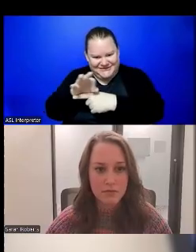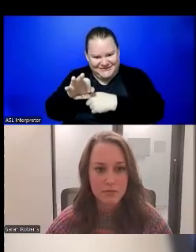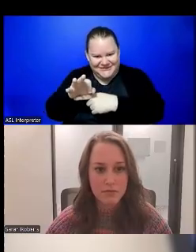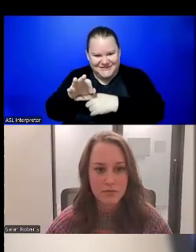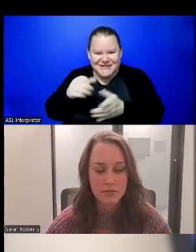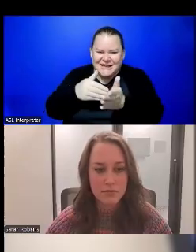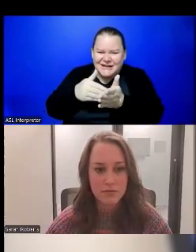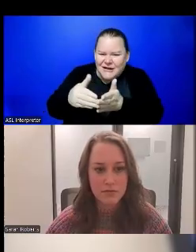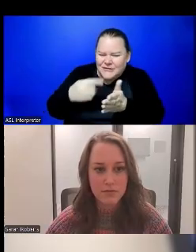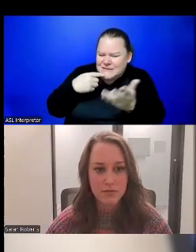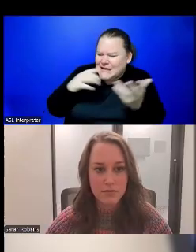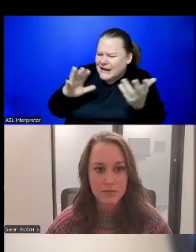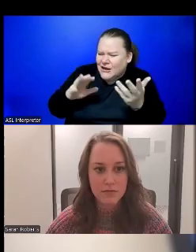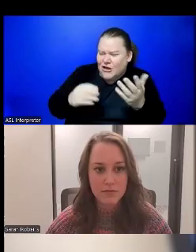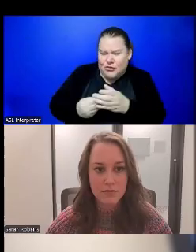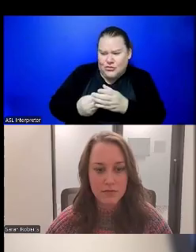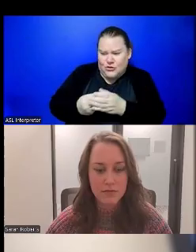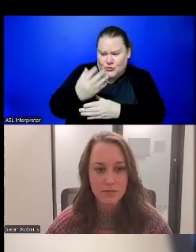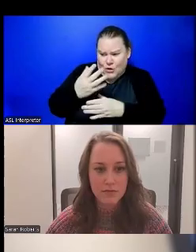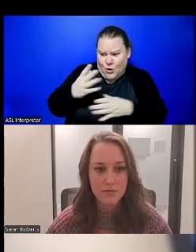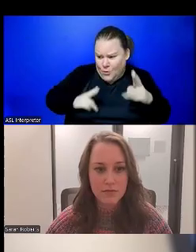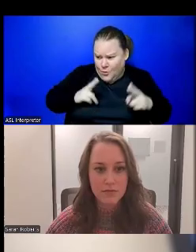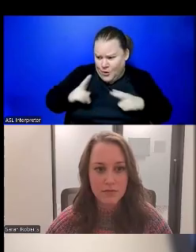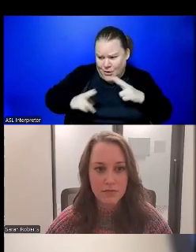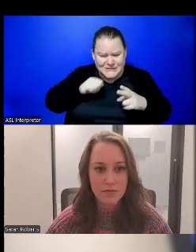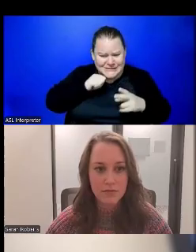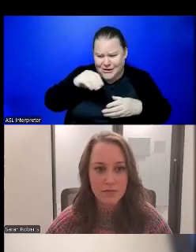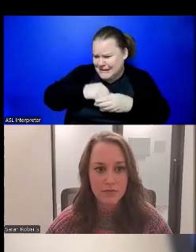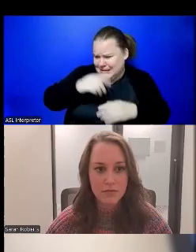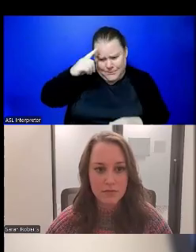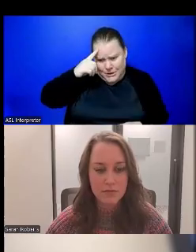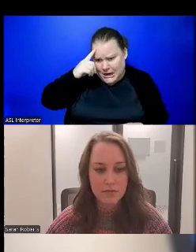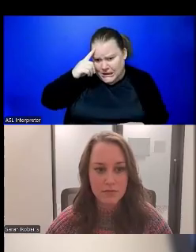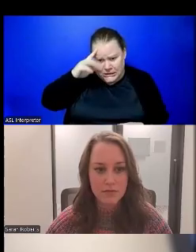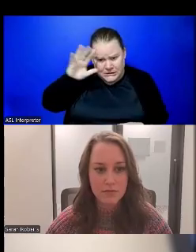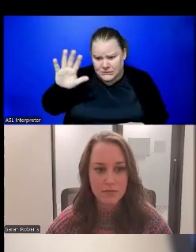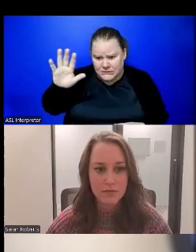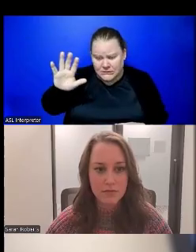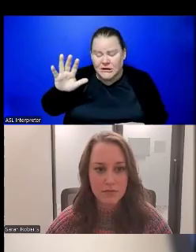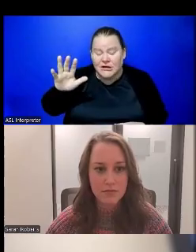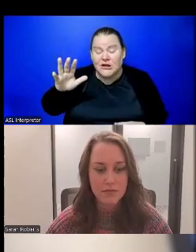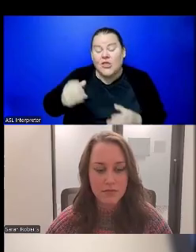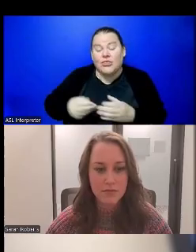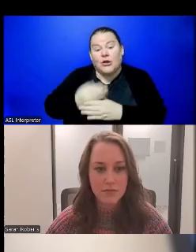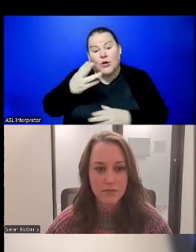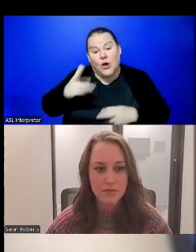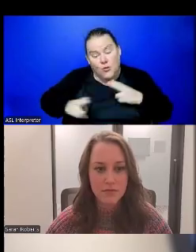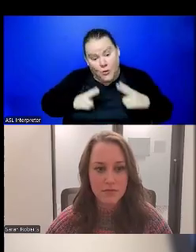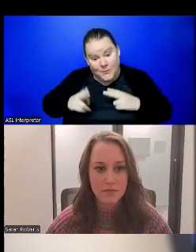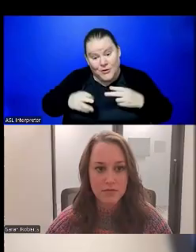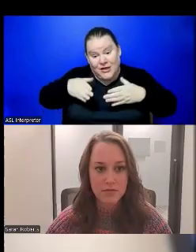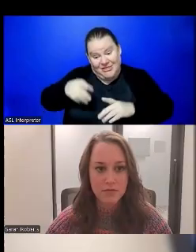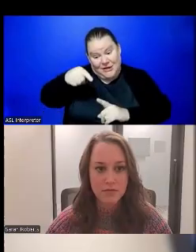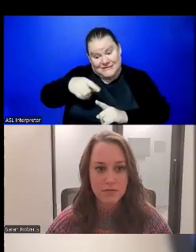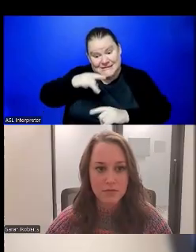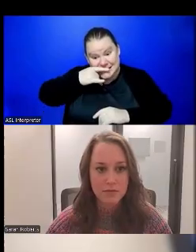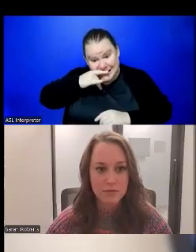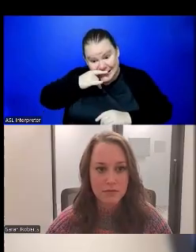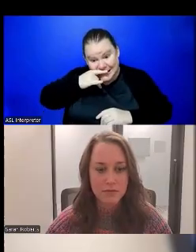not acting in the brain, at least not that we're aware of. The growth hormone is allowing this child to now fight gravity.